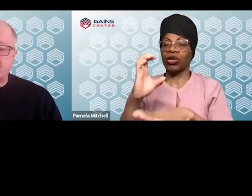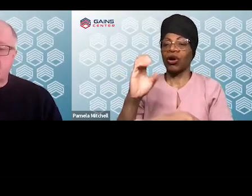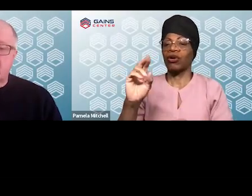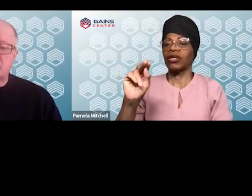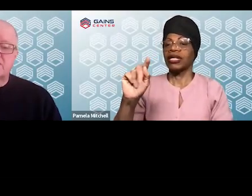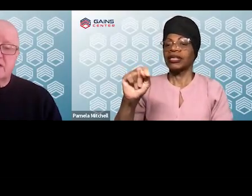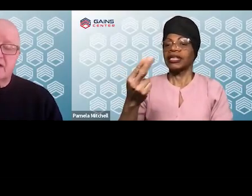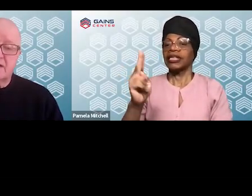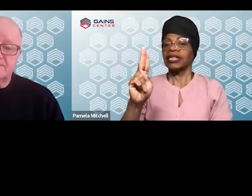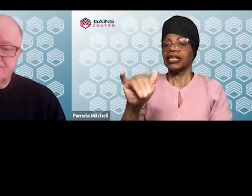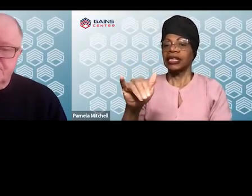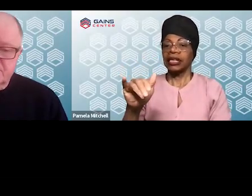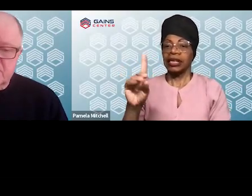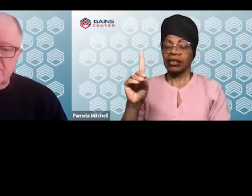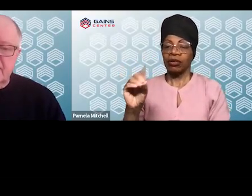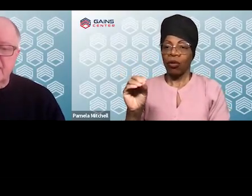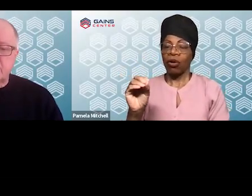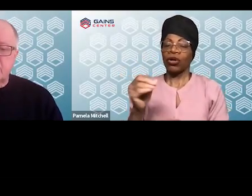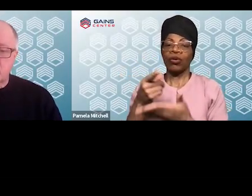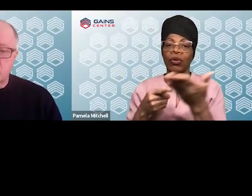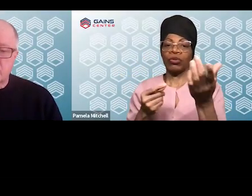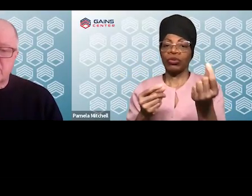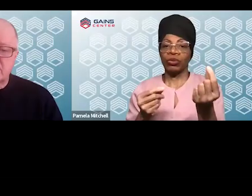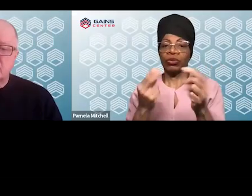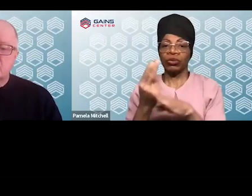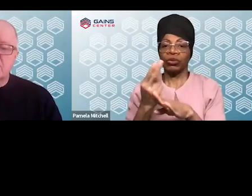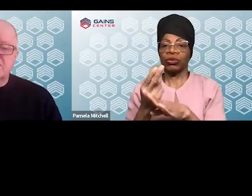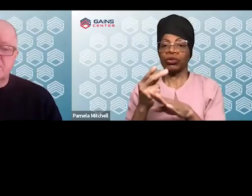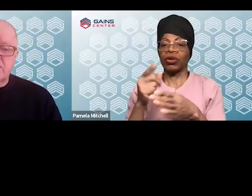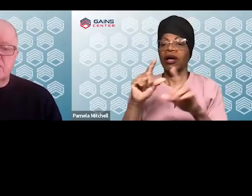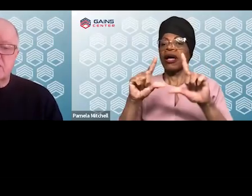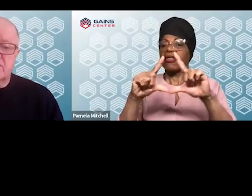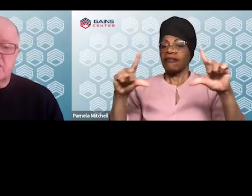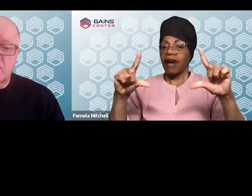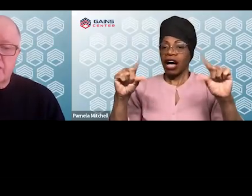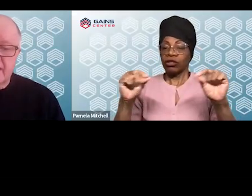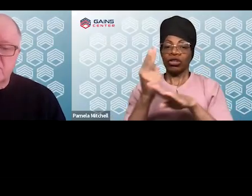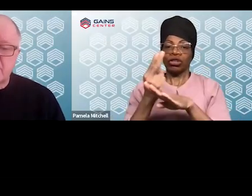or gift that can be earned for the submission of cocaine